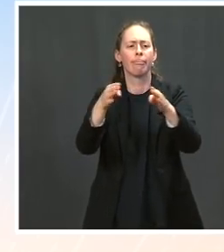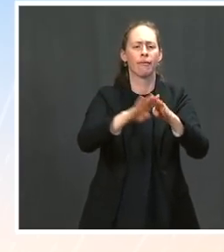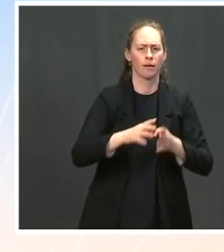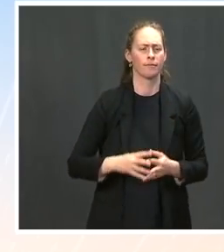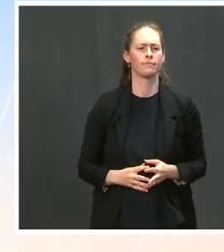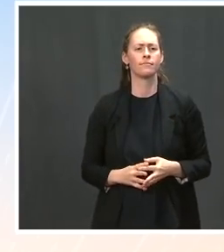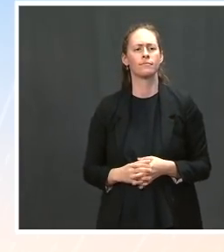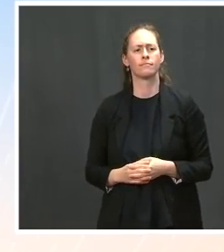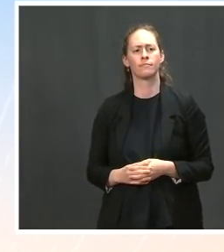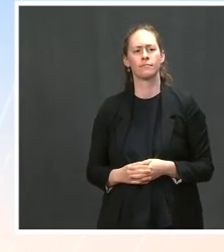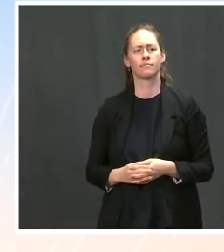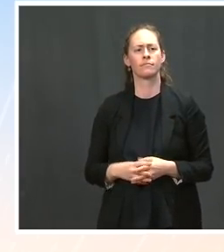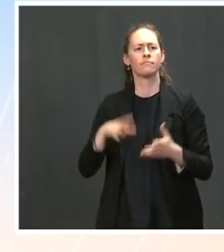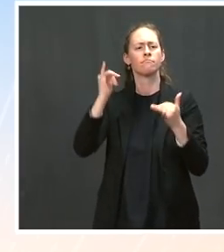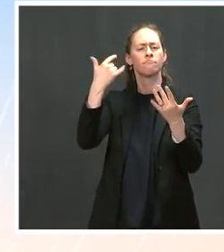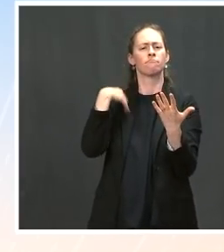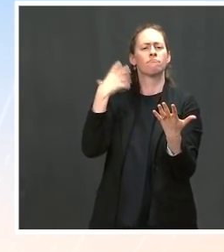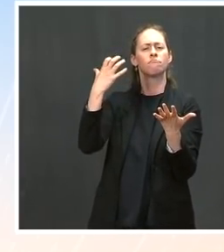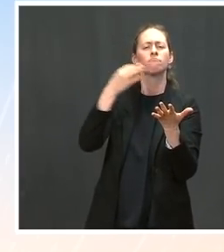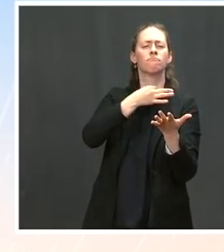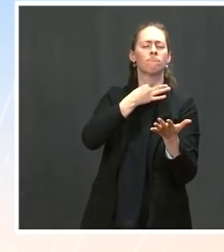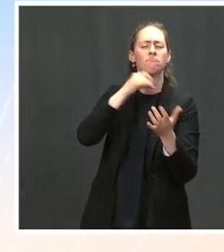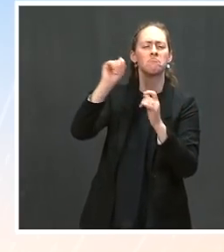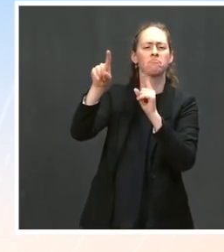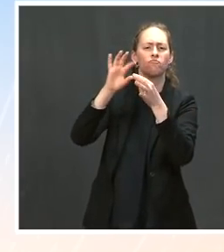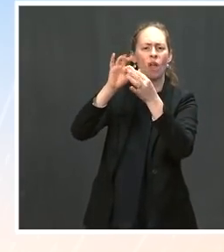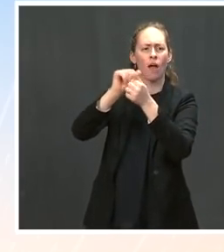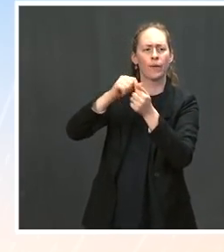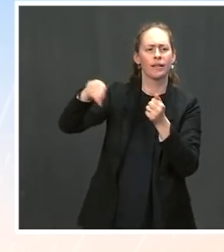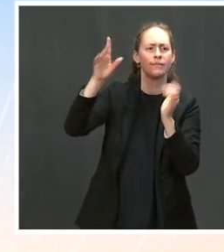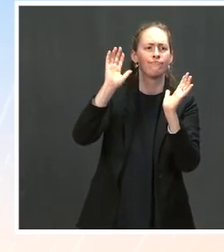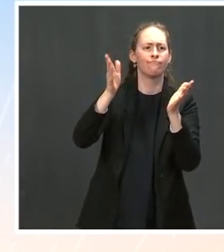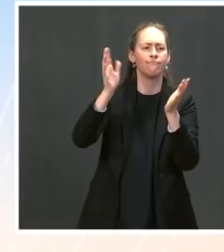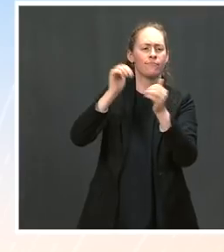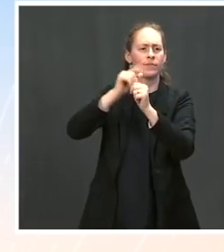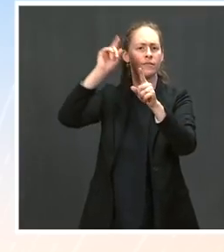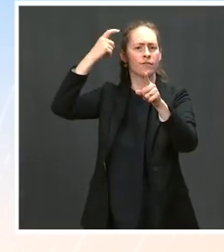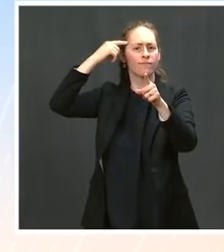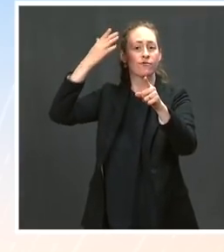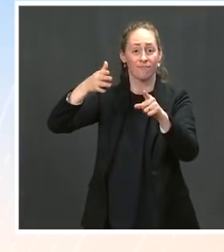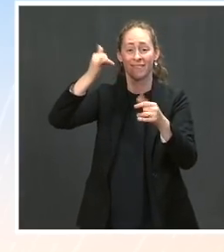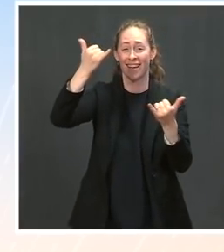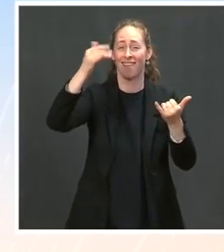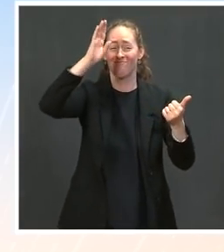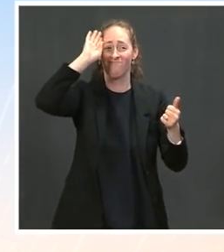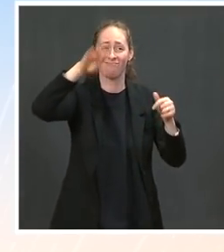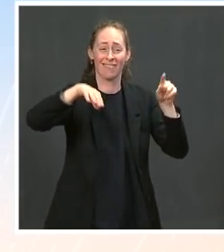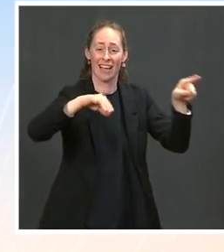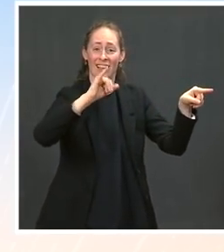As you know, of course, the production of J&J has been relying on that one plant in Baltimore coming up.